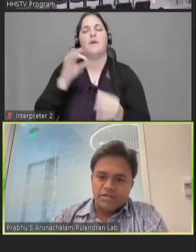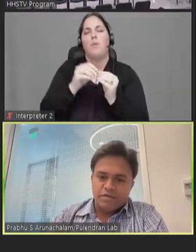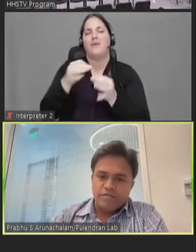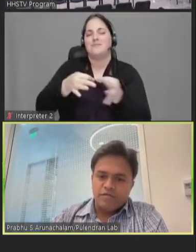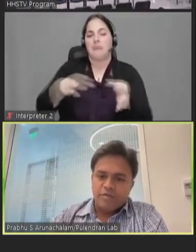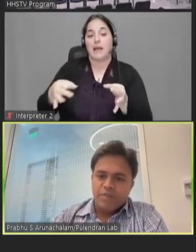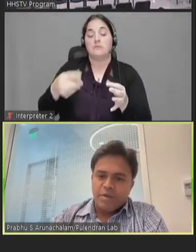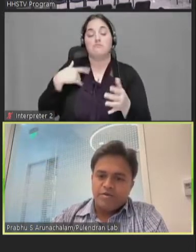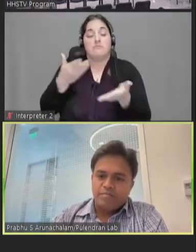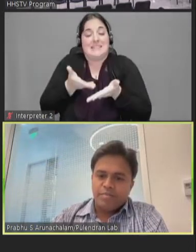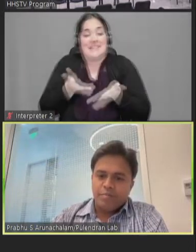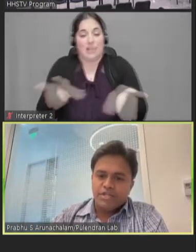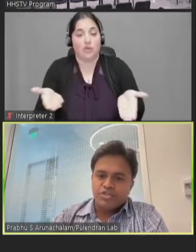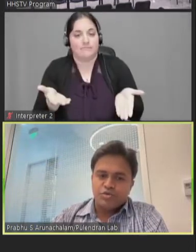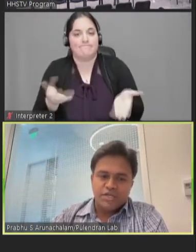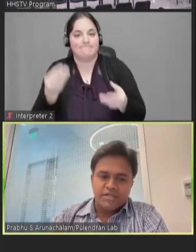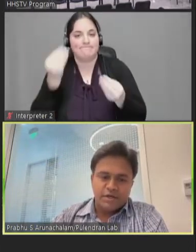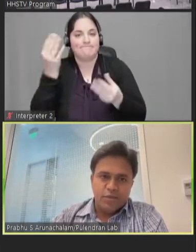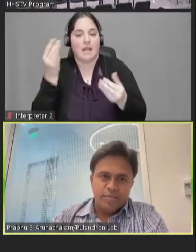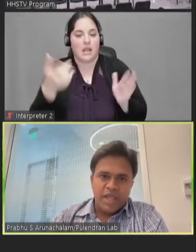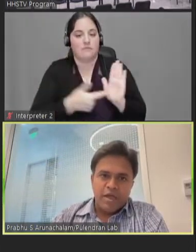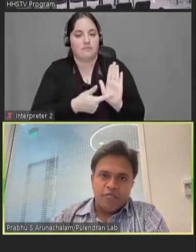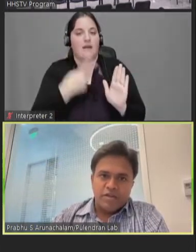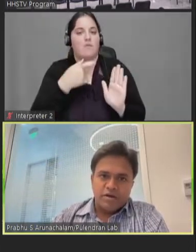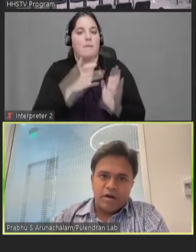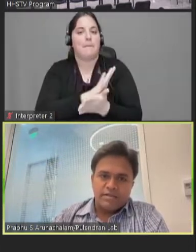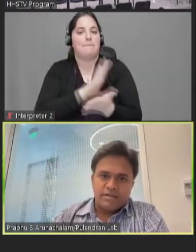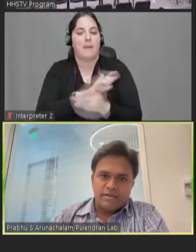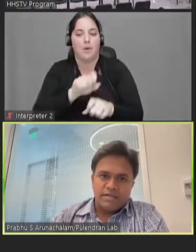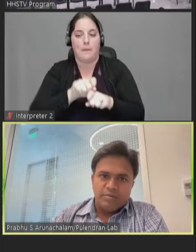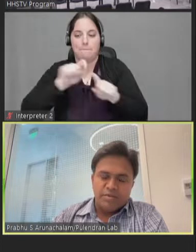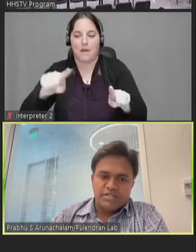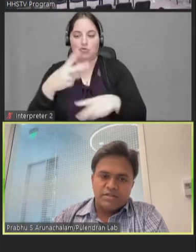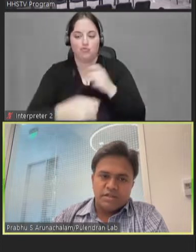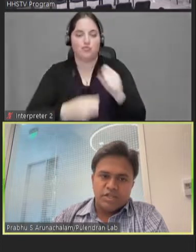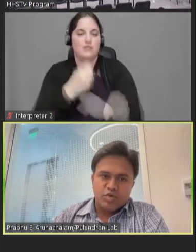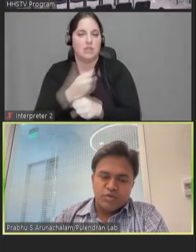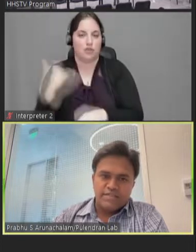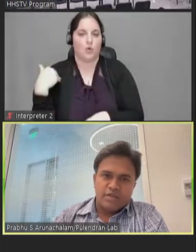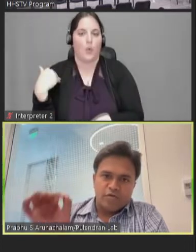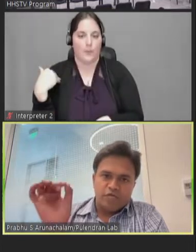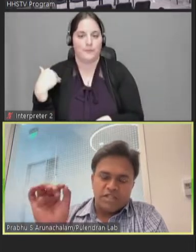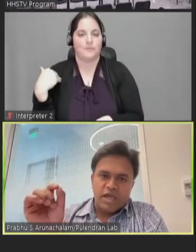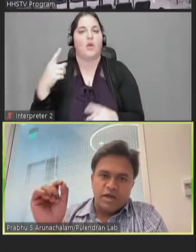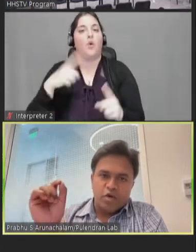data from the paper published two years ago, where the authors administered humans with a